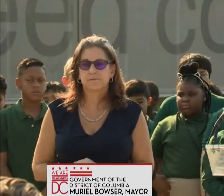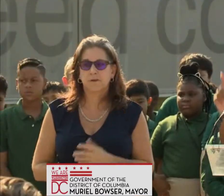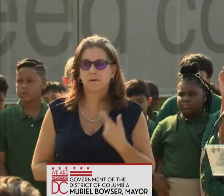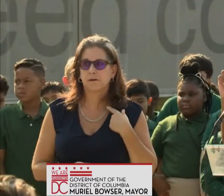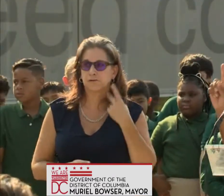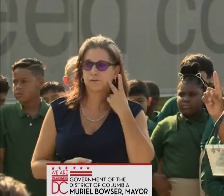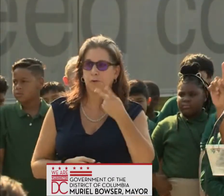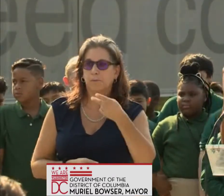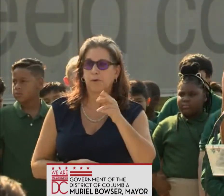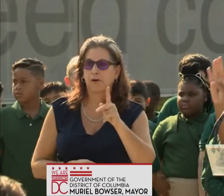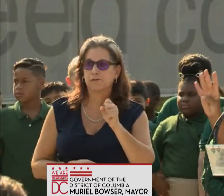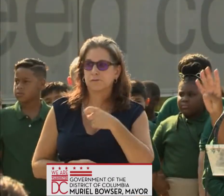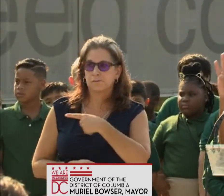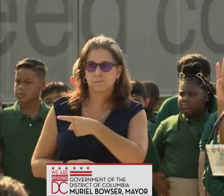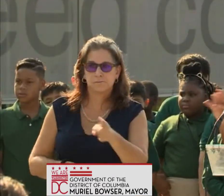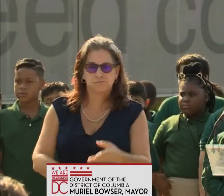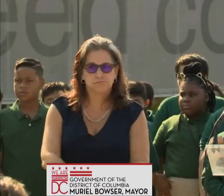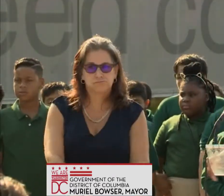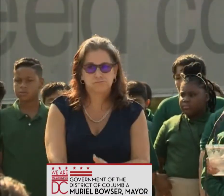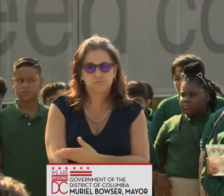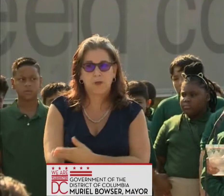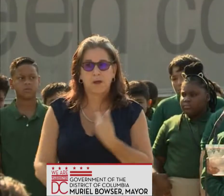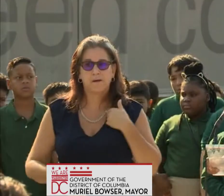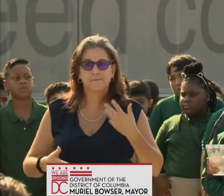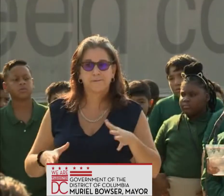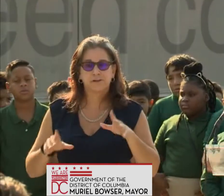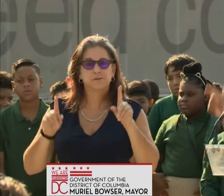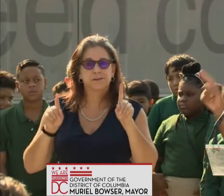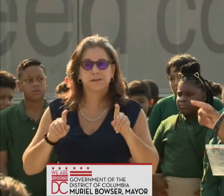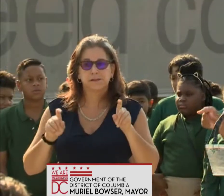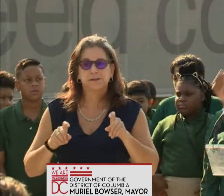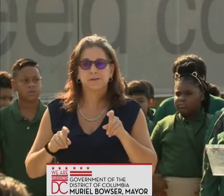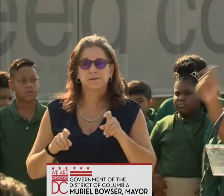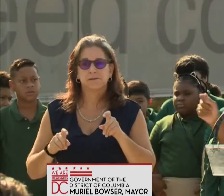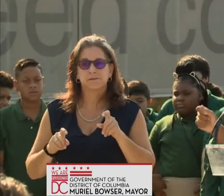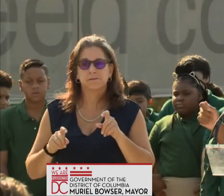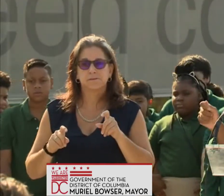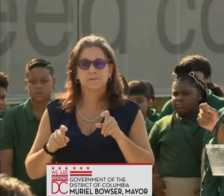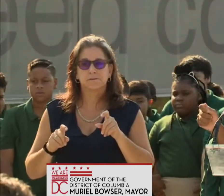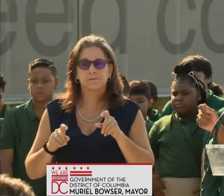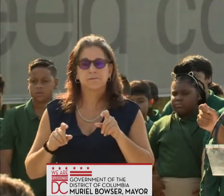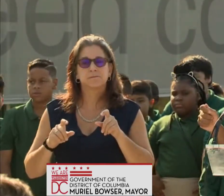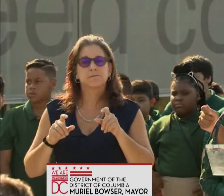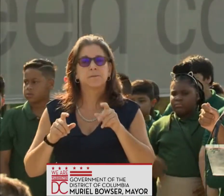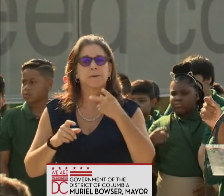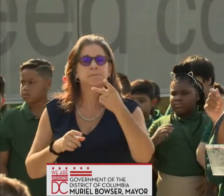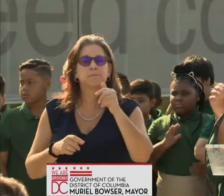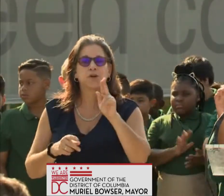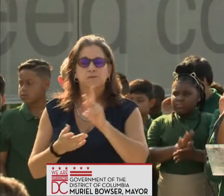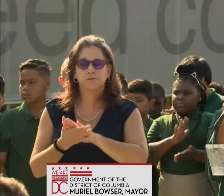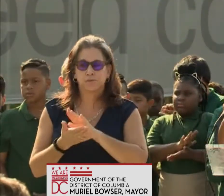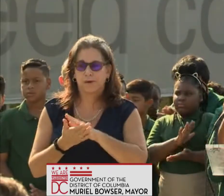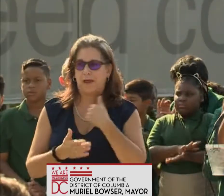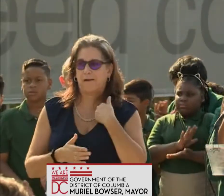a 4% increase in English language arts was here for our students